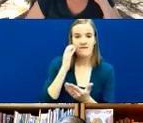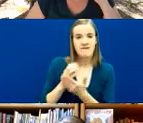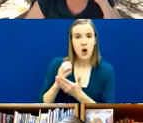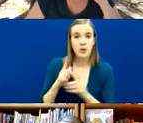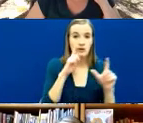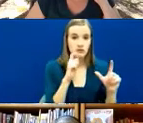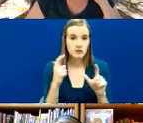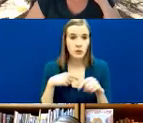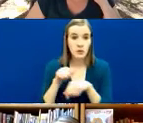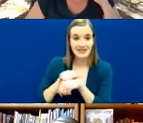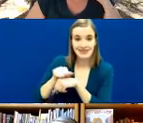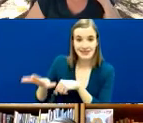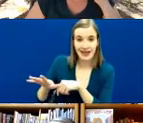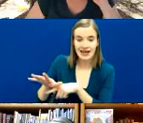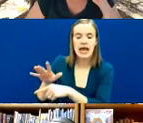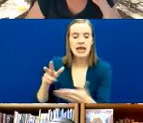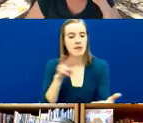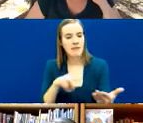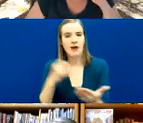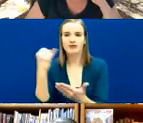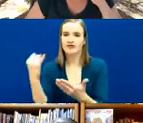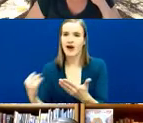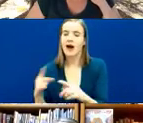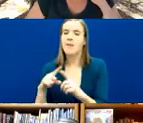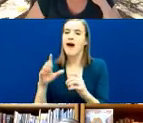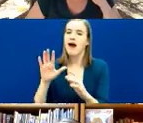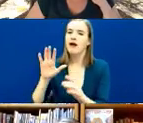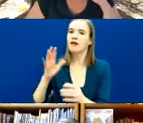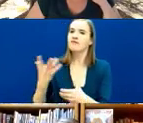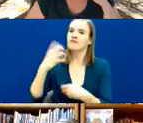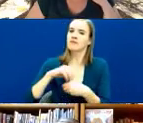own. Also, like she said. So this is one example where you can see how he was